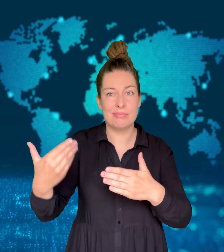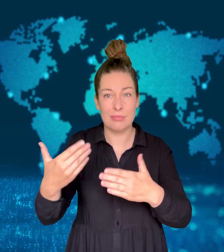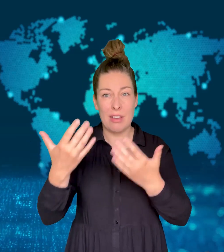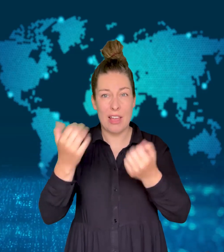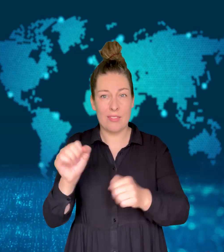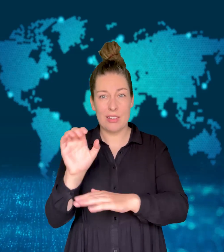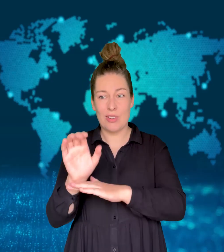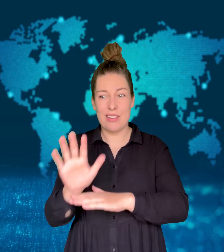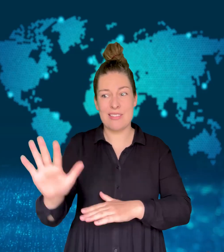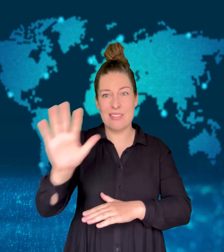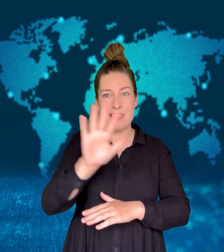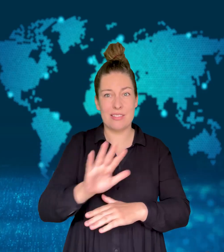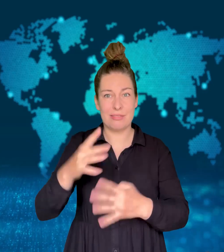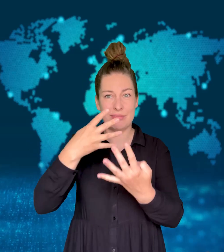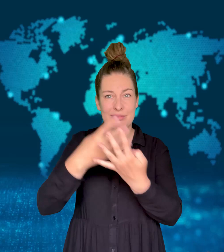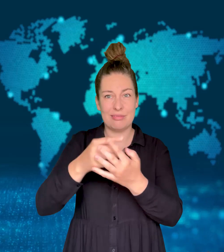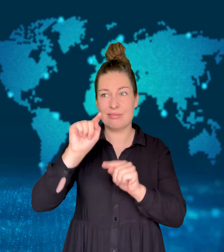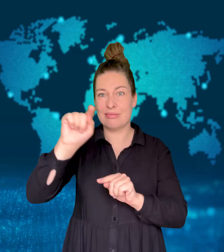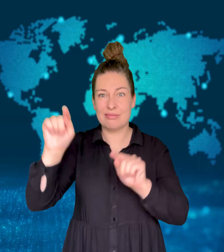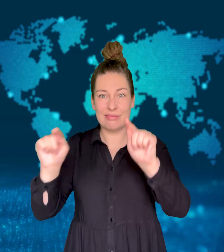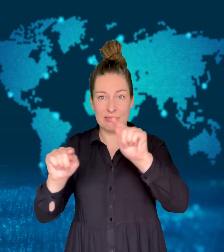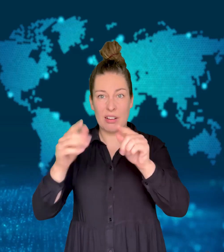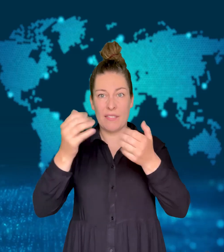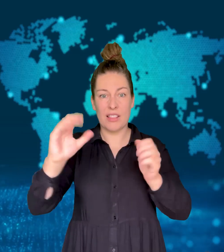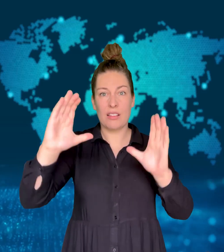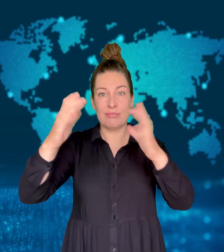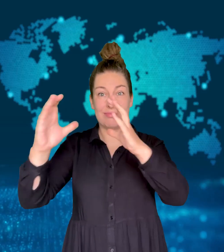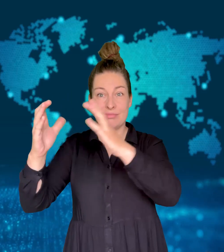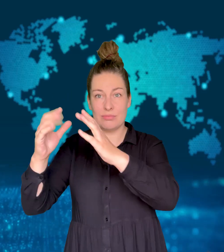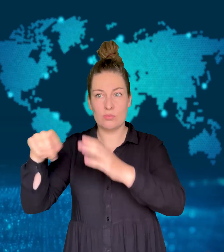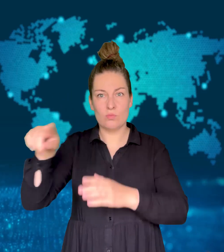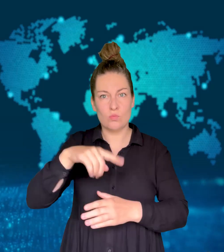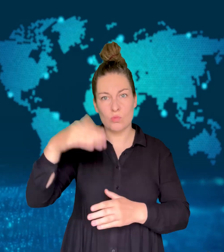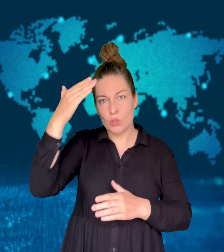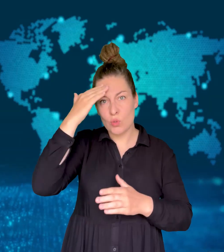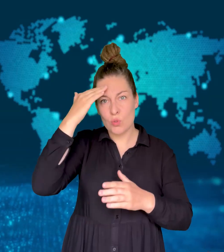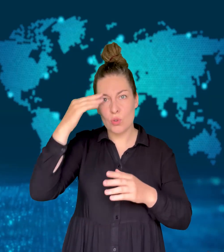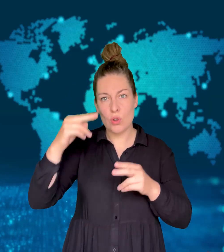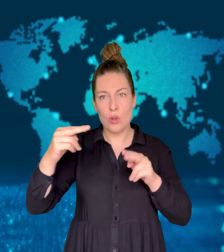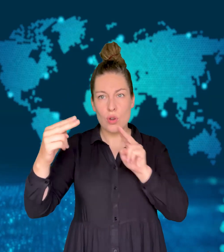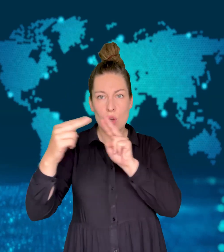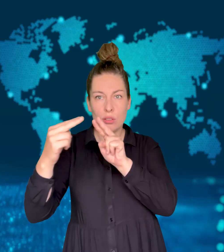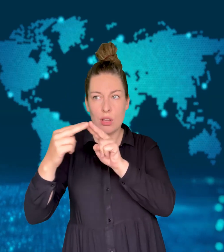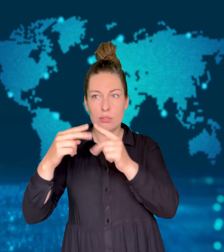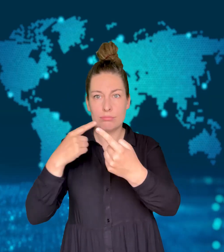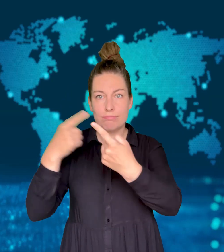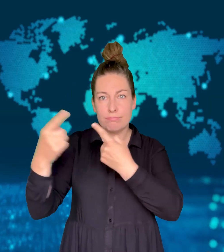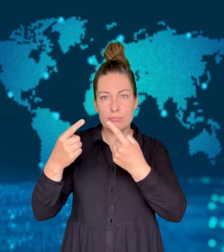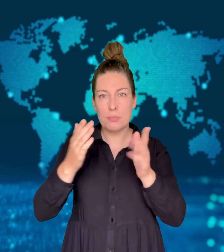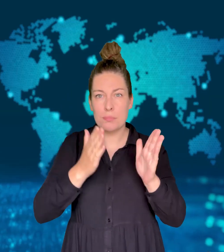Those attacks and riots were planned to break out at the same time